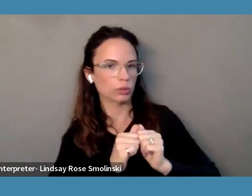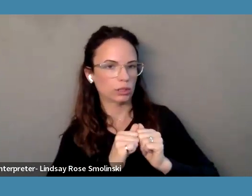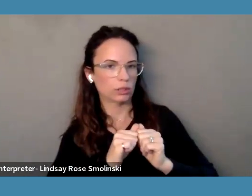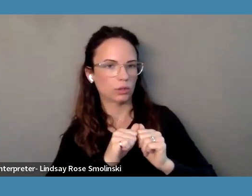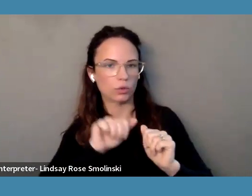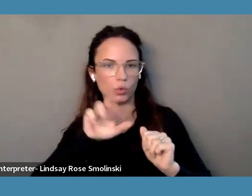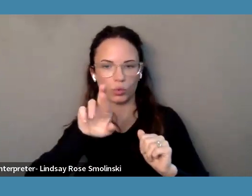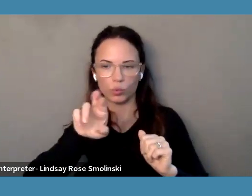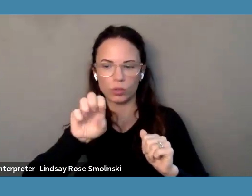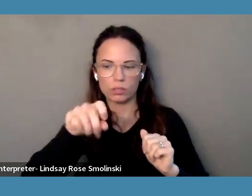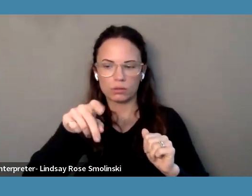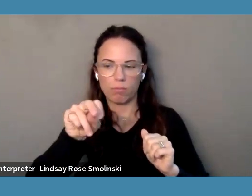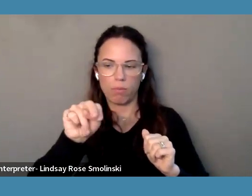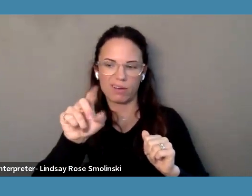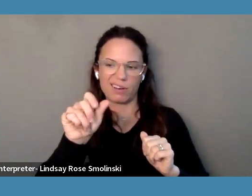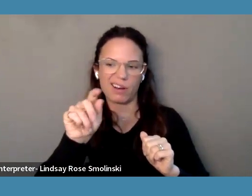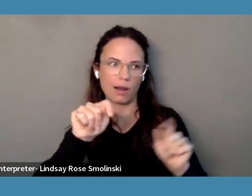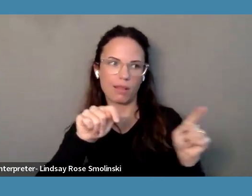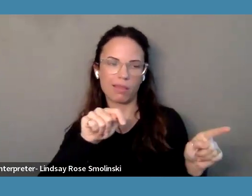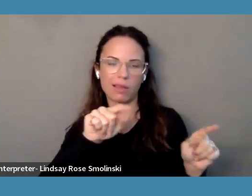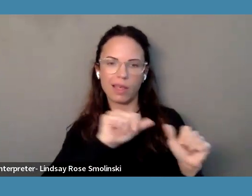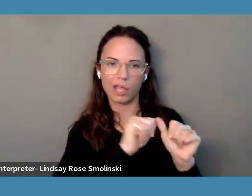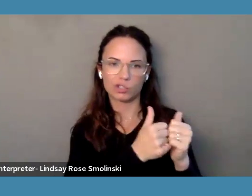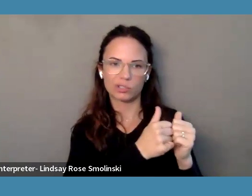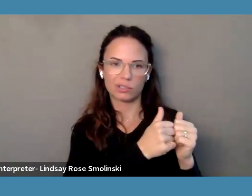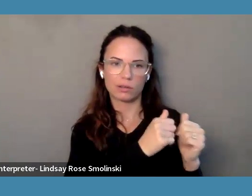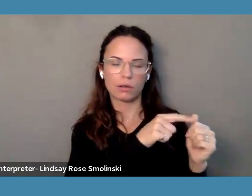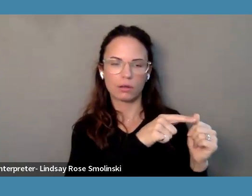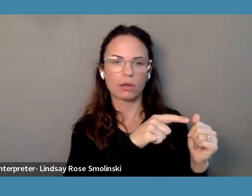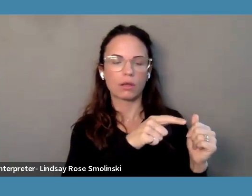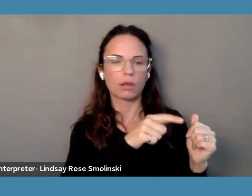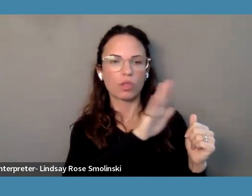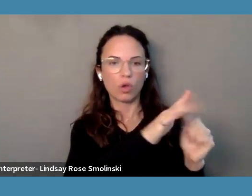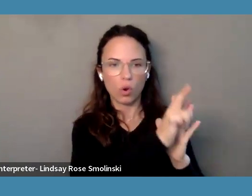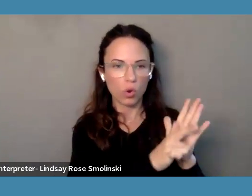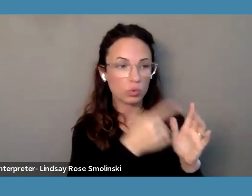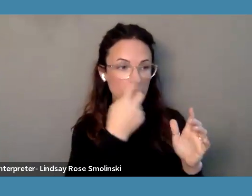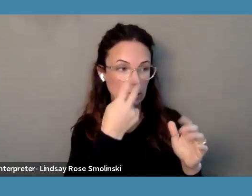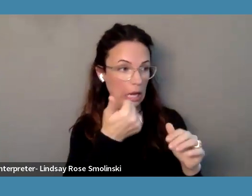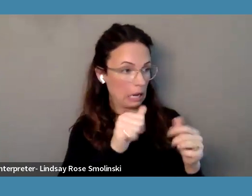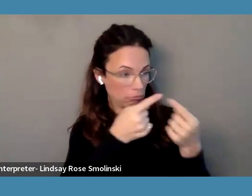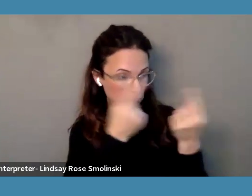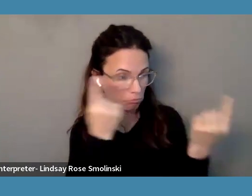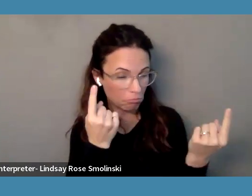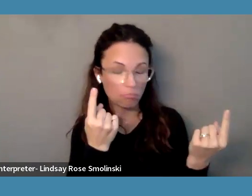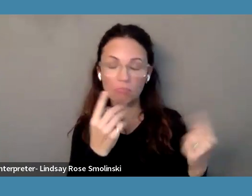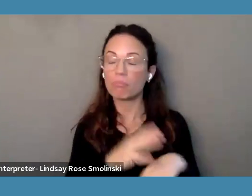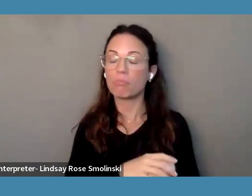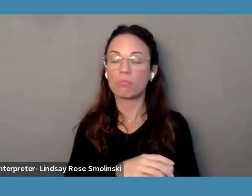or the agency's counsel to see if they had any objection to this continuance, and they either did